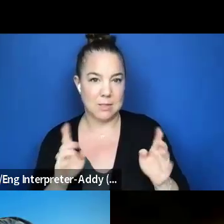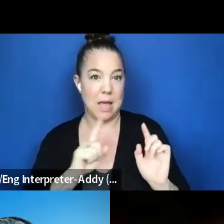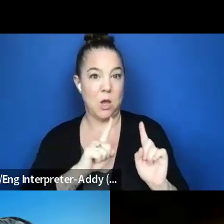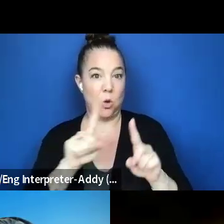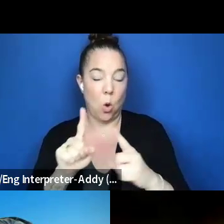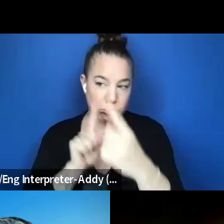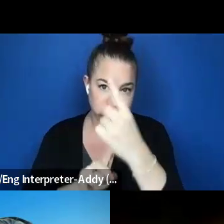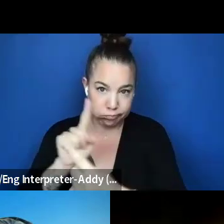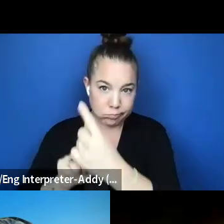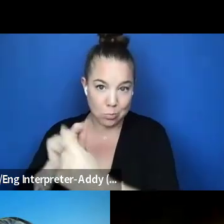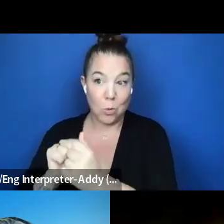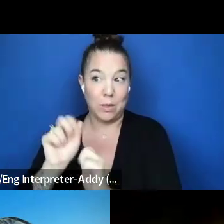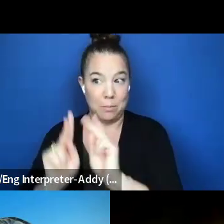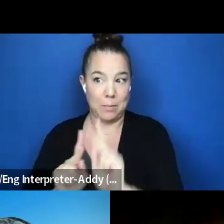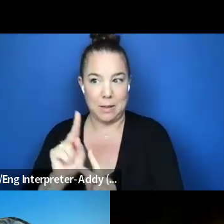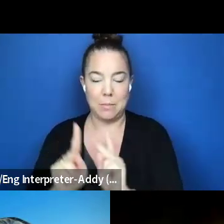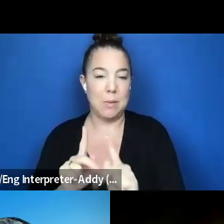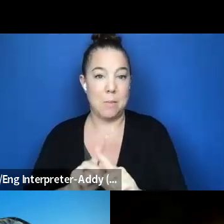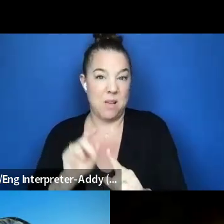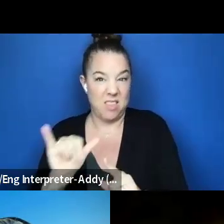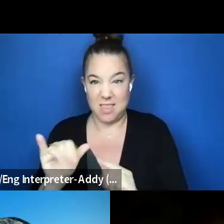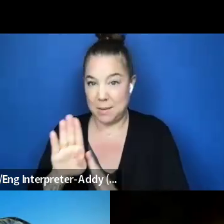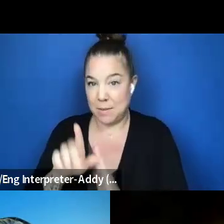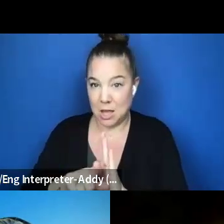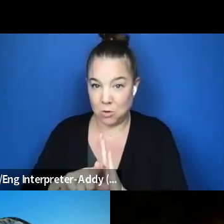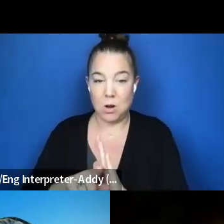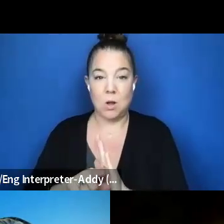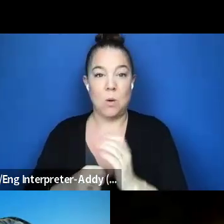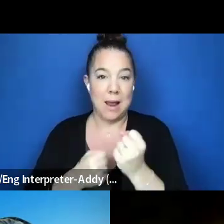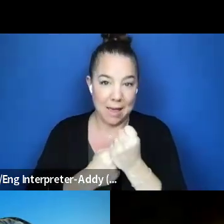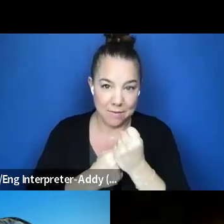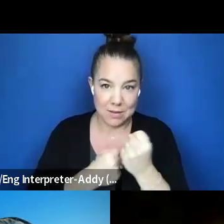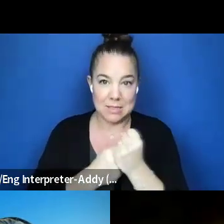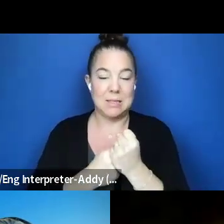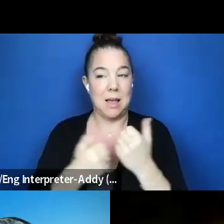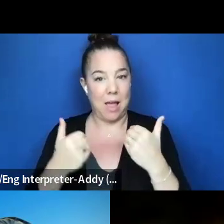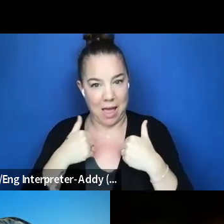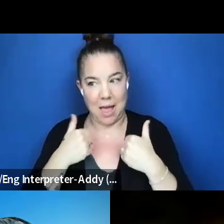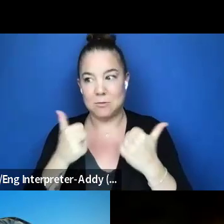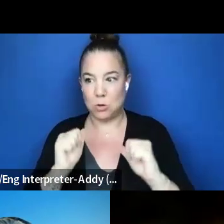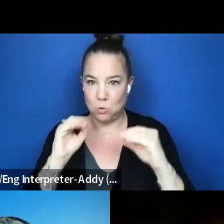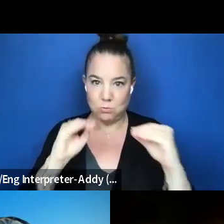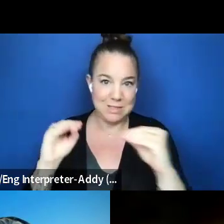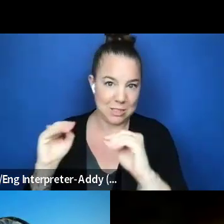Don Posh: But I really have that background and advocacy. And I try to teach people that as best I can